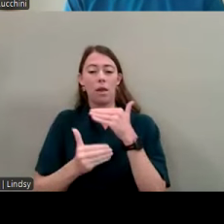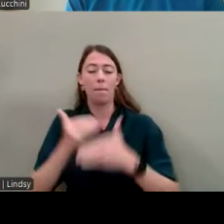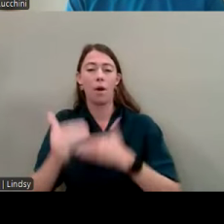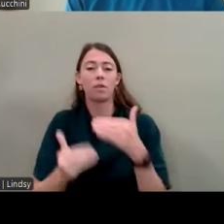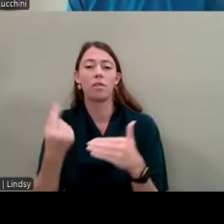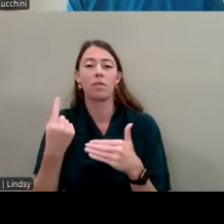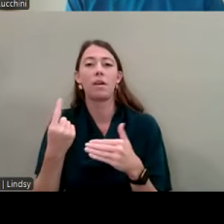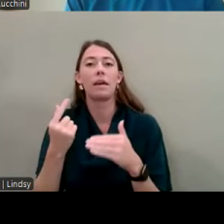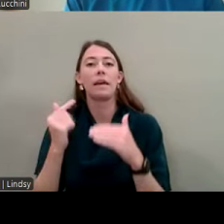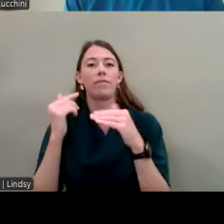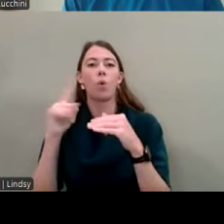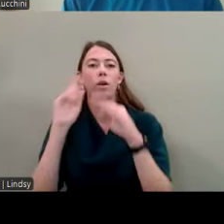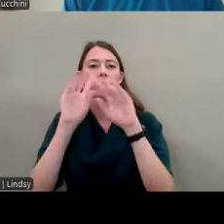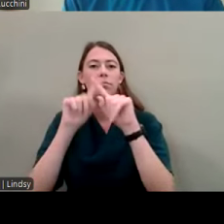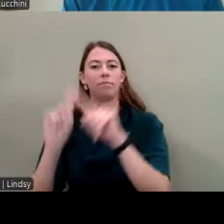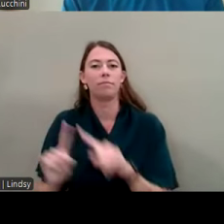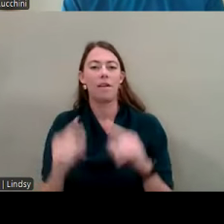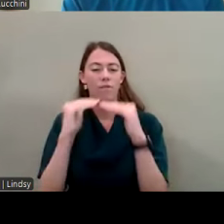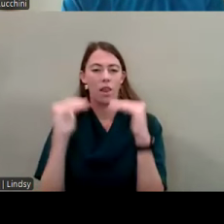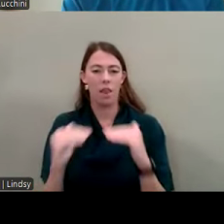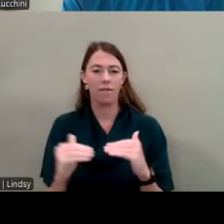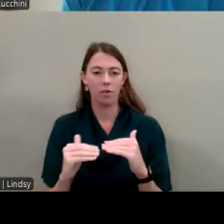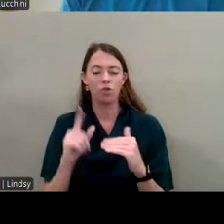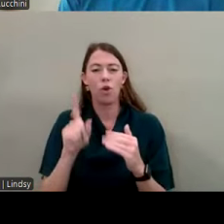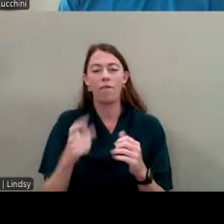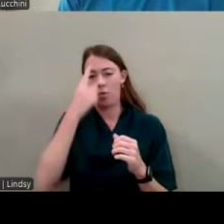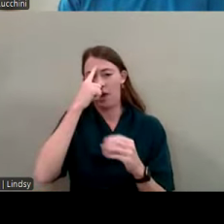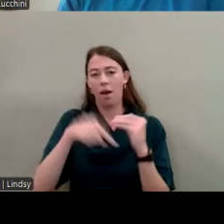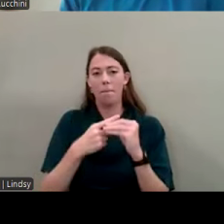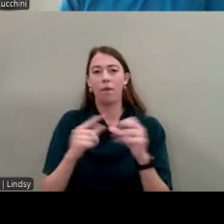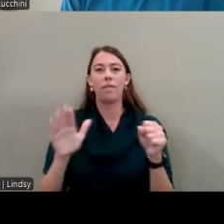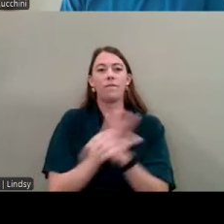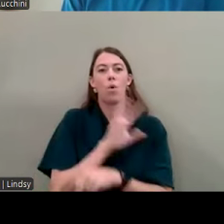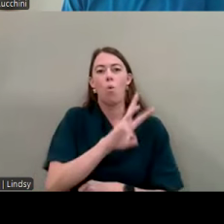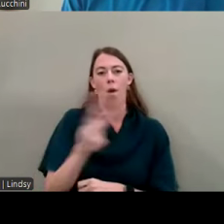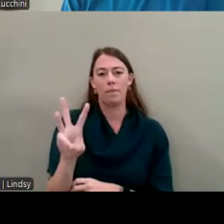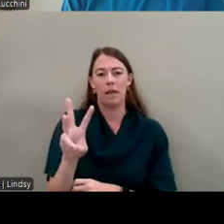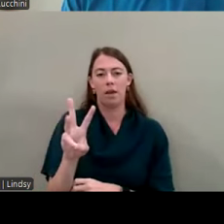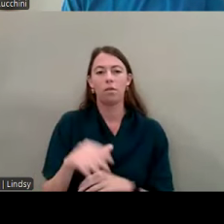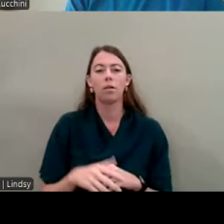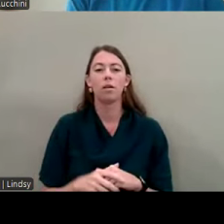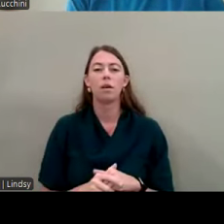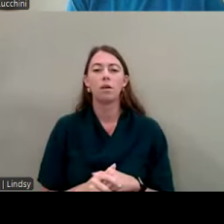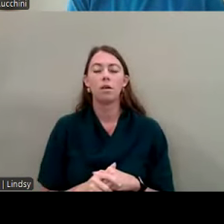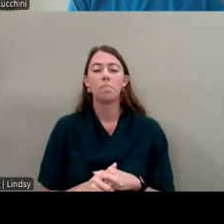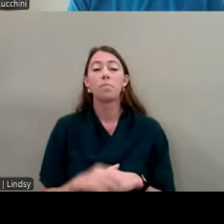that regulates the lifecycle of a website. If you want to remediate for accessibility,